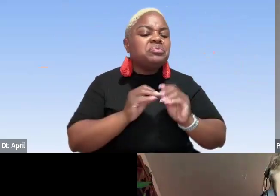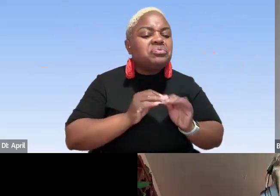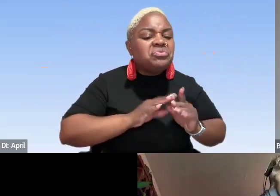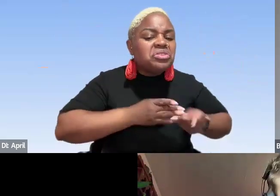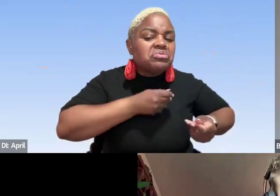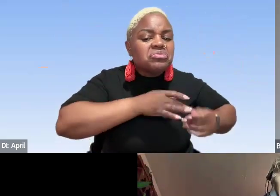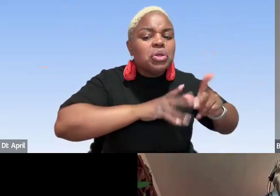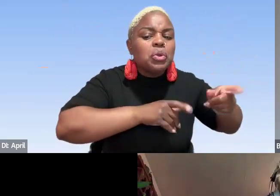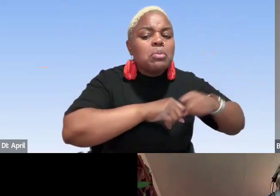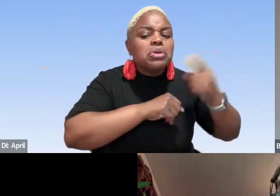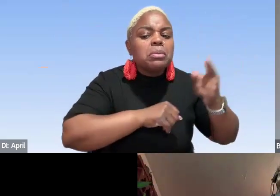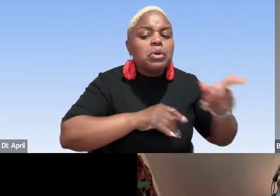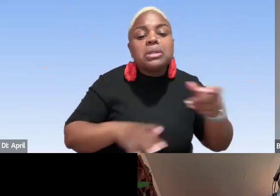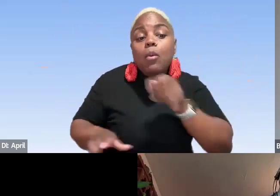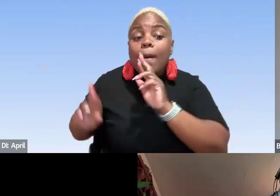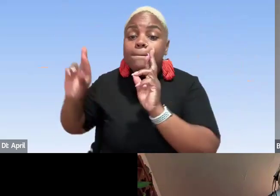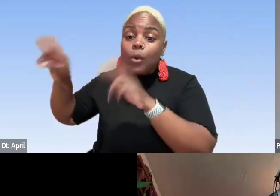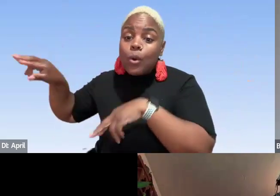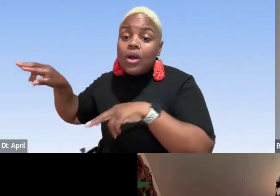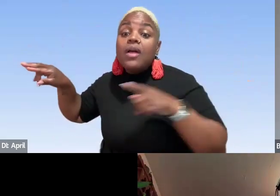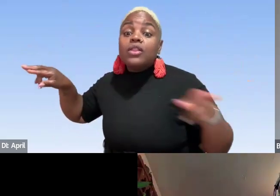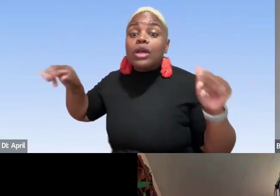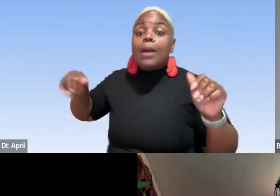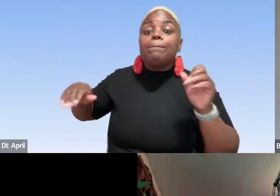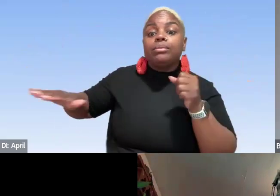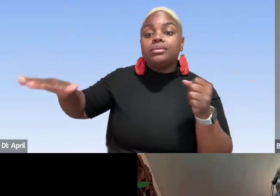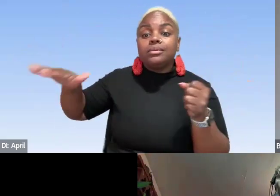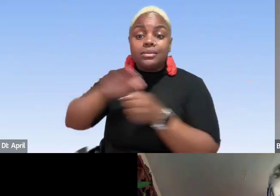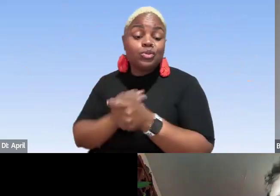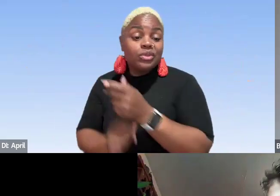and you get swept away, you get institutionalized, like, unless someone else helps.